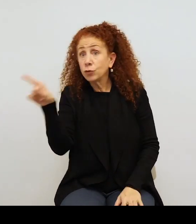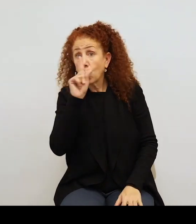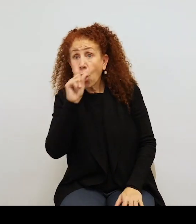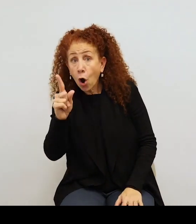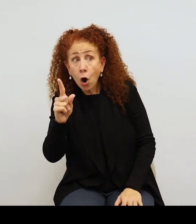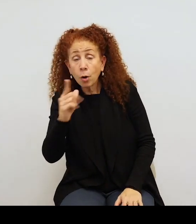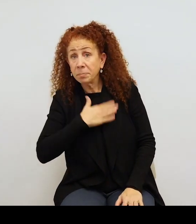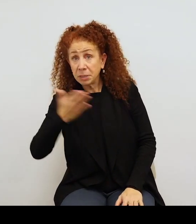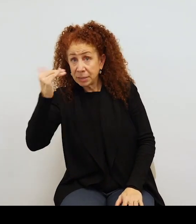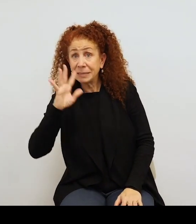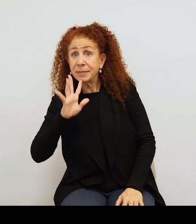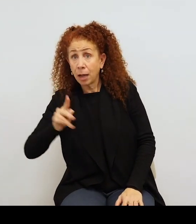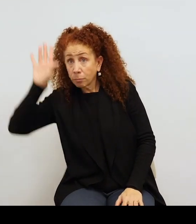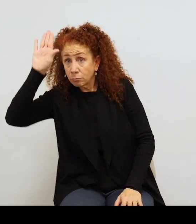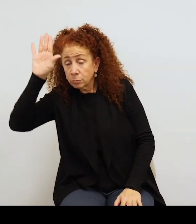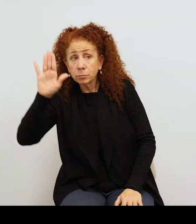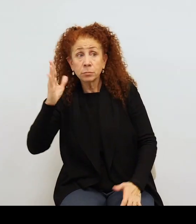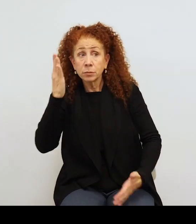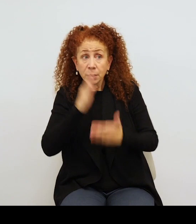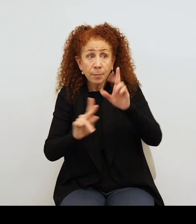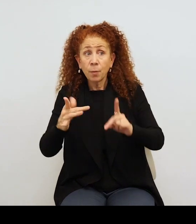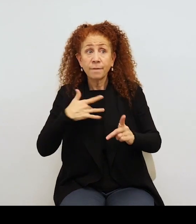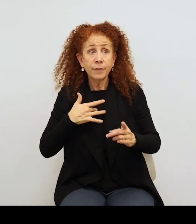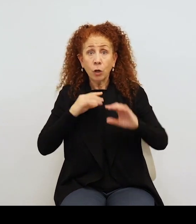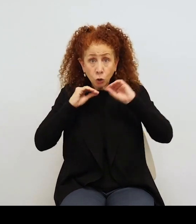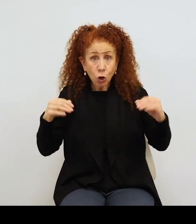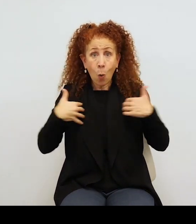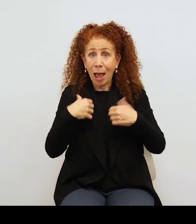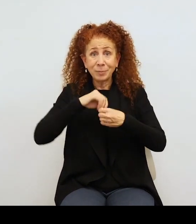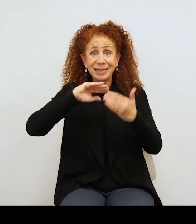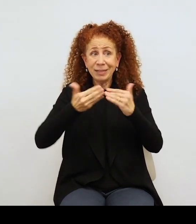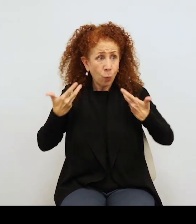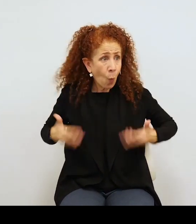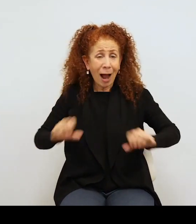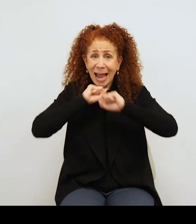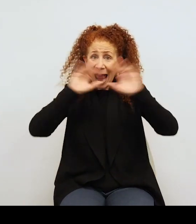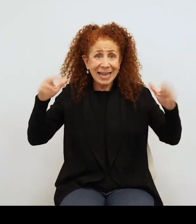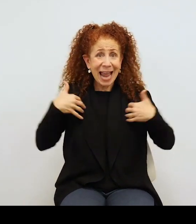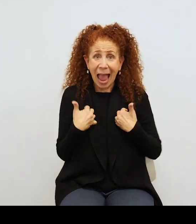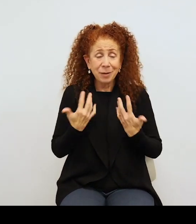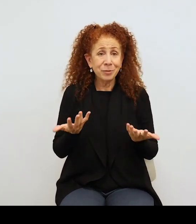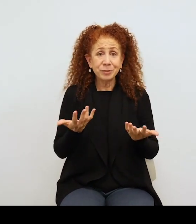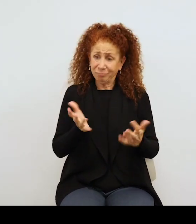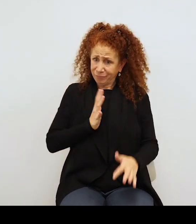it would be great to hear from you-- who think there should be no animals in the city. Because there might also be good arguments